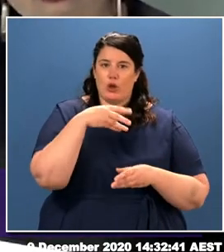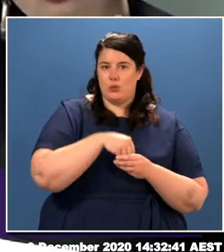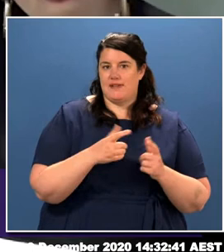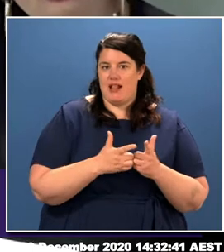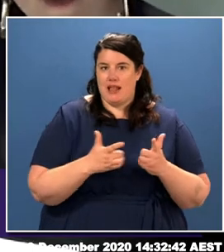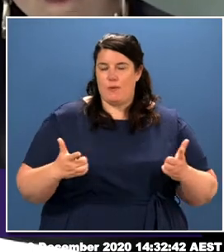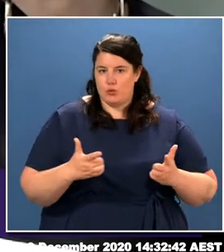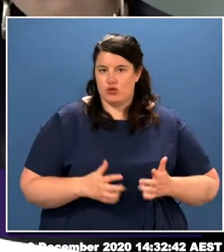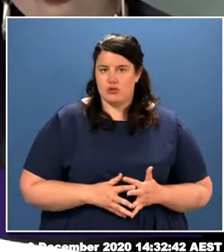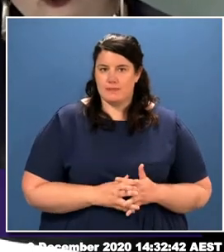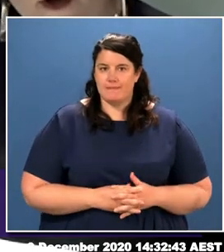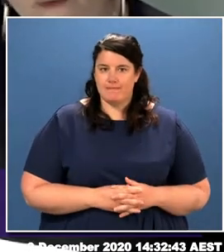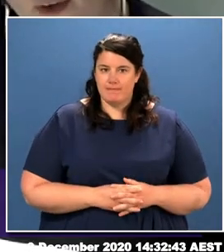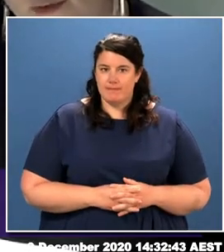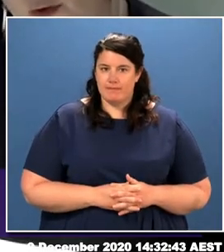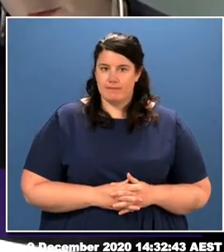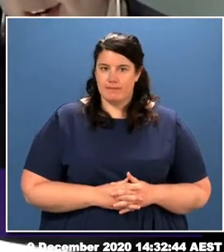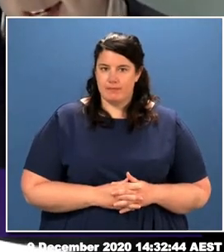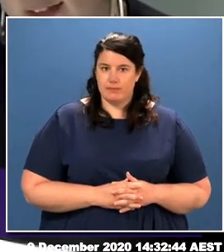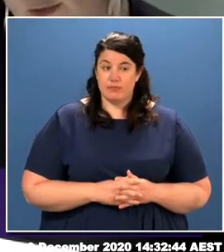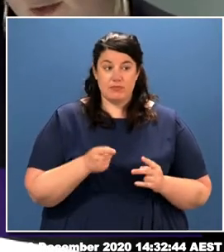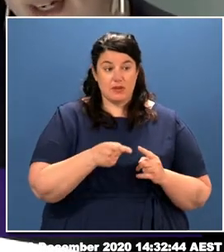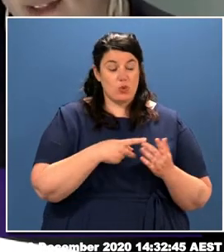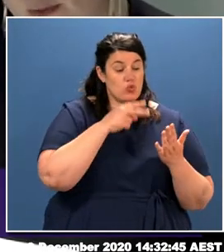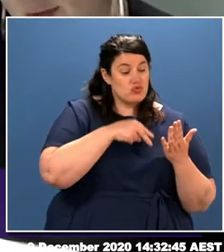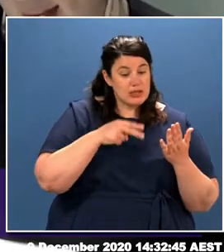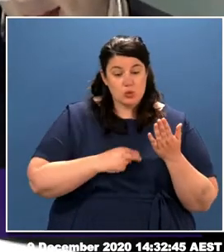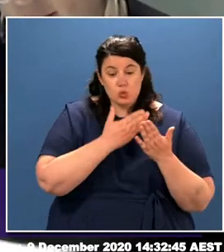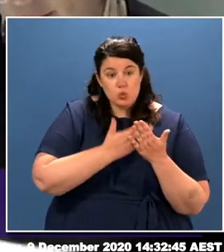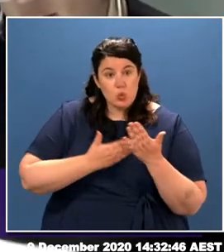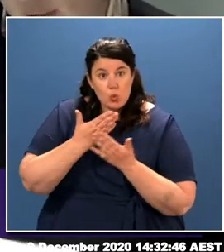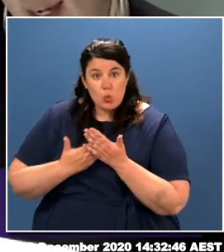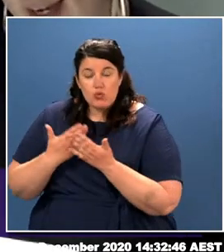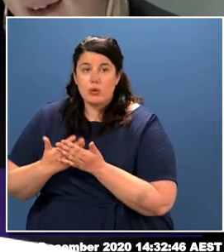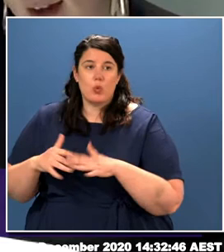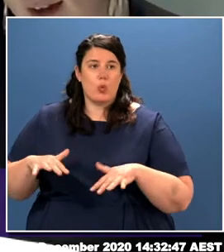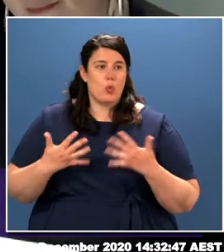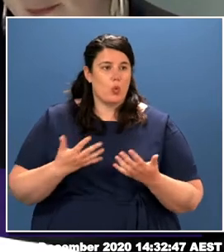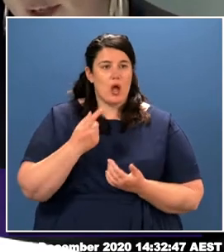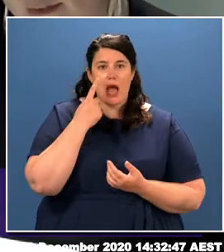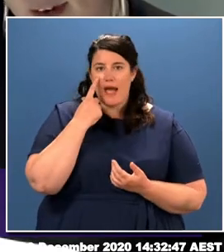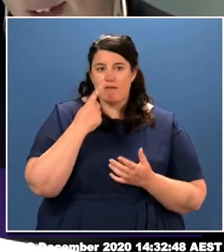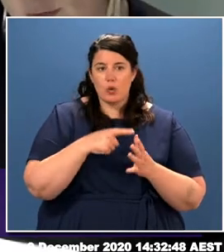So, you know, if you're reading stories or looking at, you know, the various